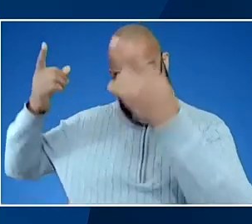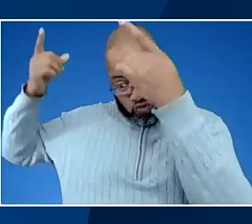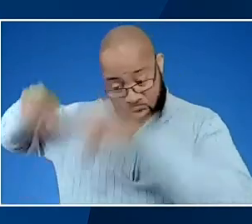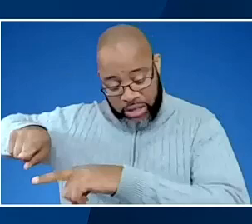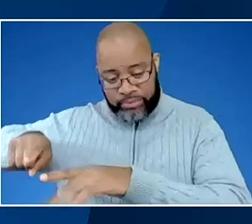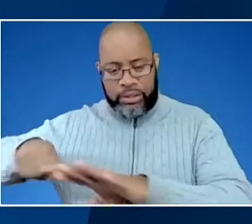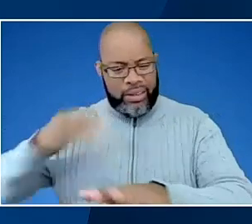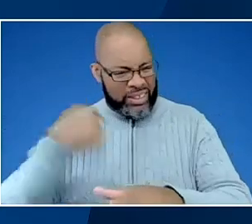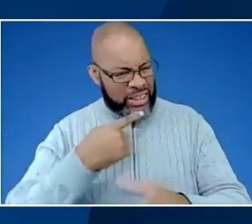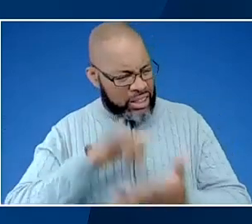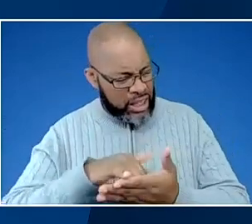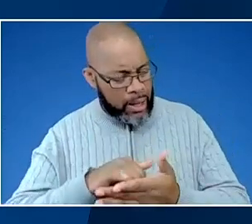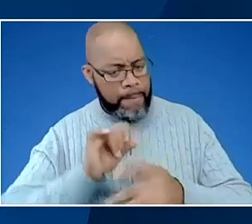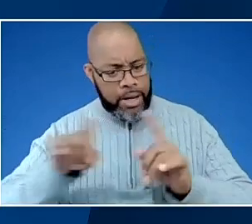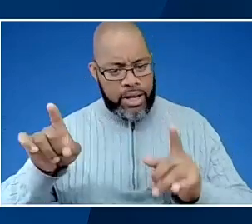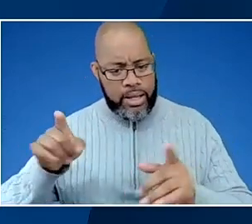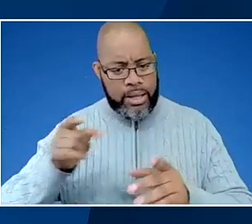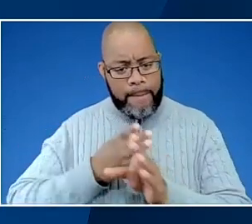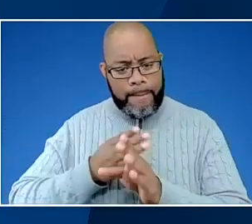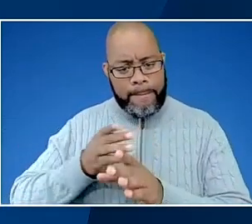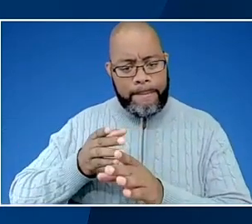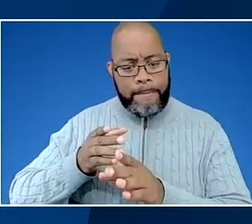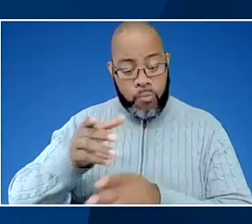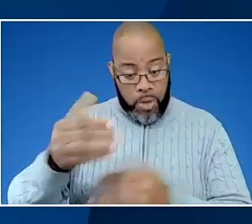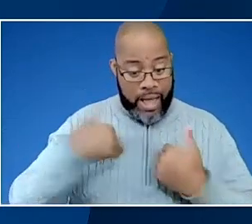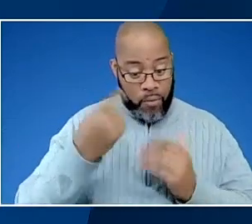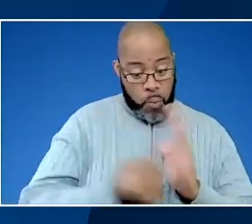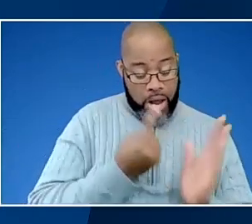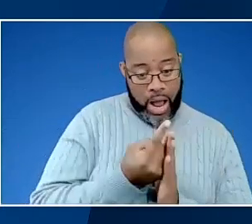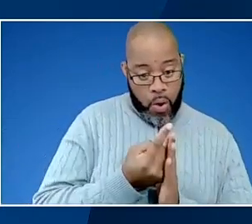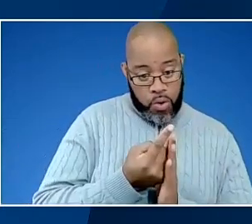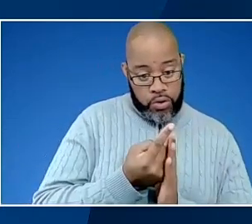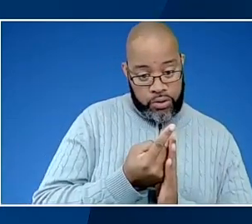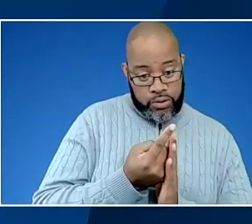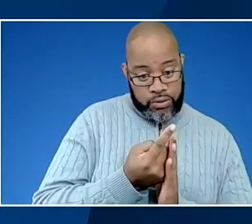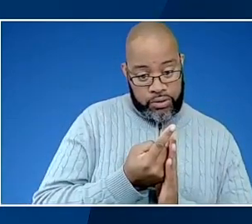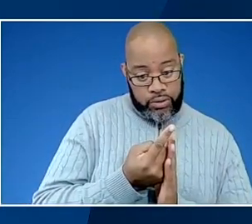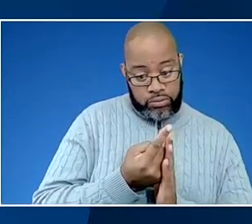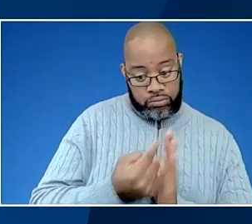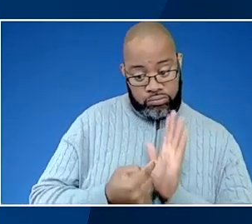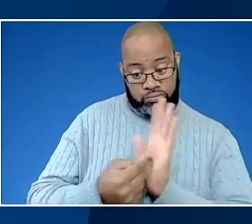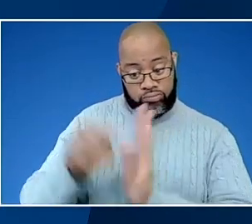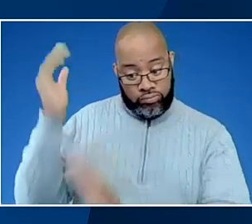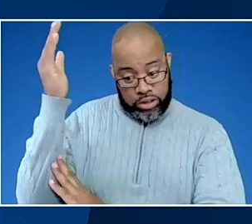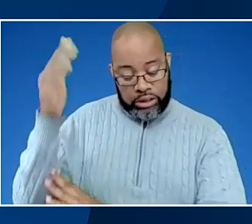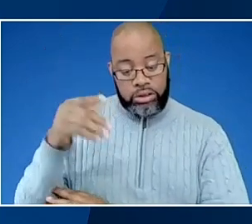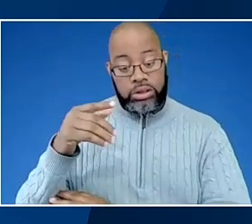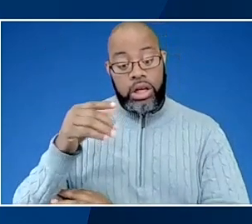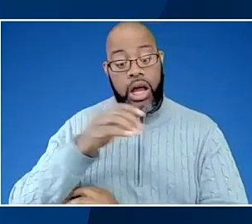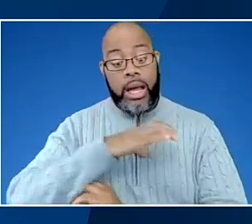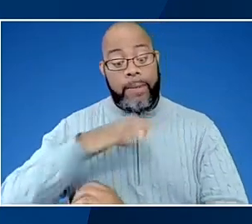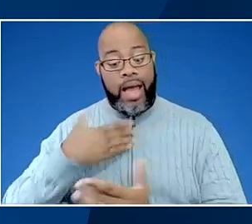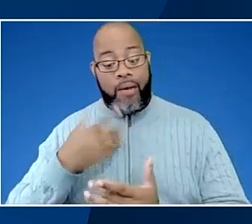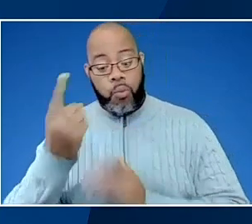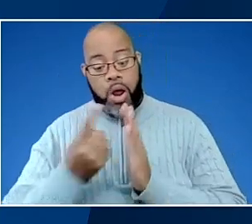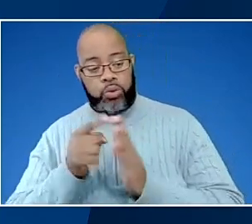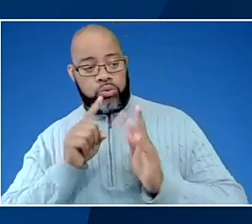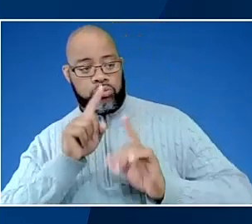that, but the main- so you'll have an hour to present, and then the main committee will have an hour to ask questions. So it'll be two hours total.